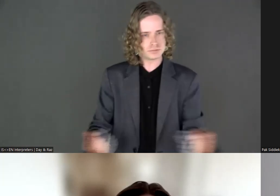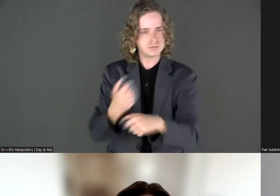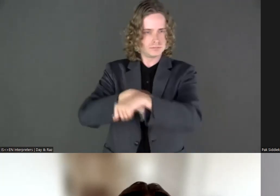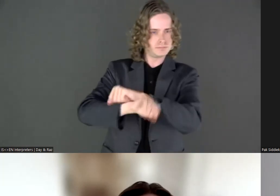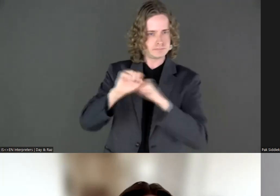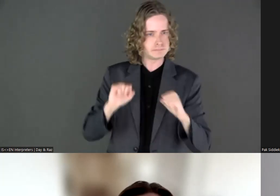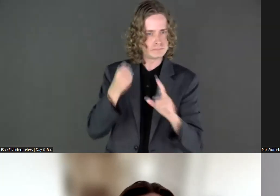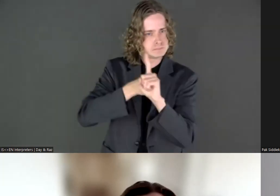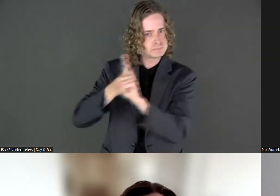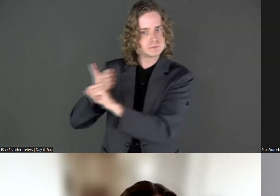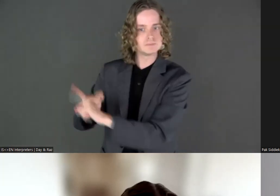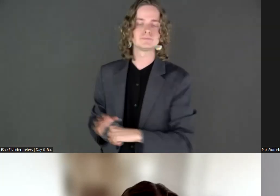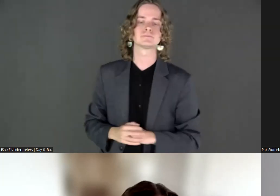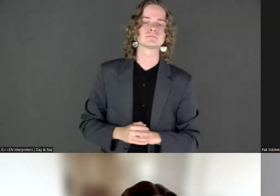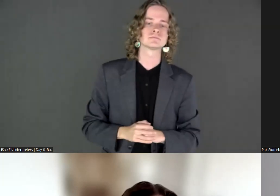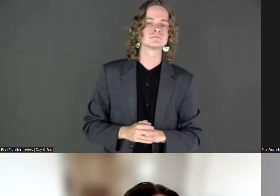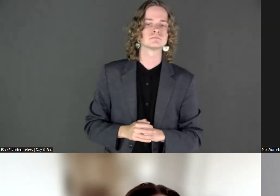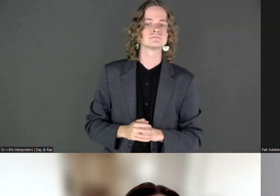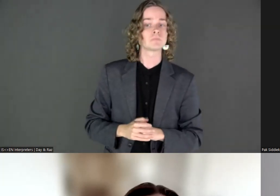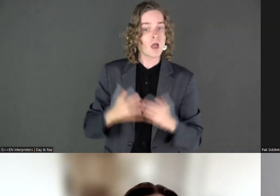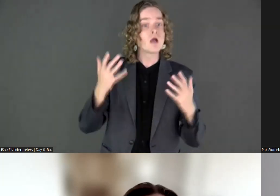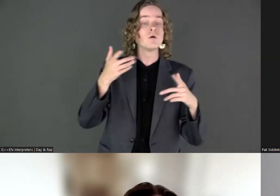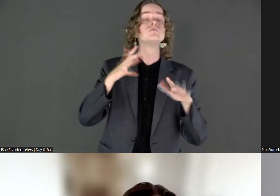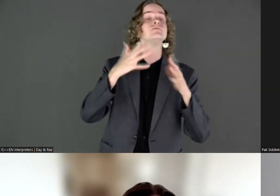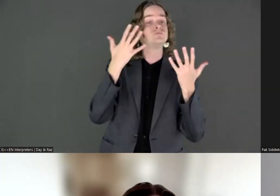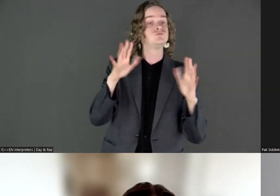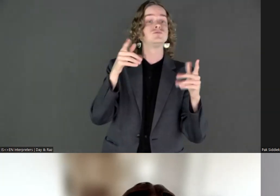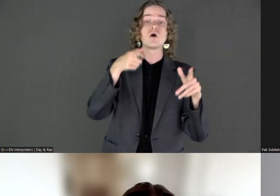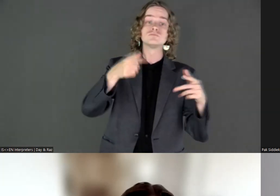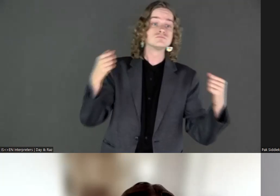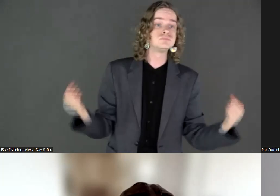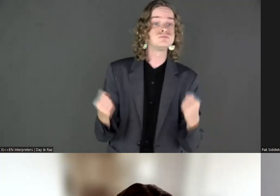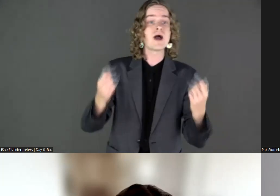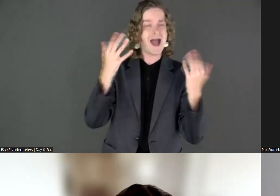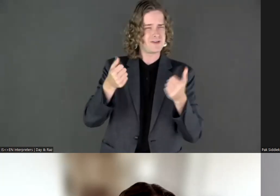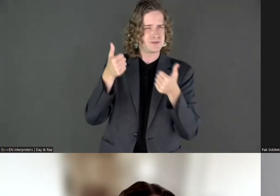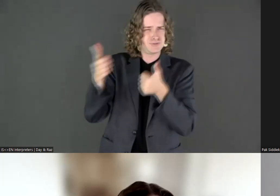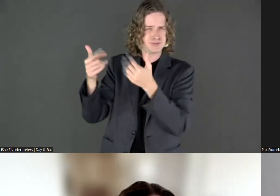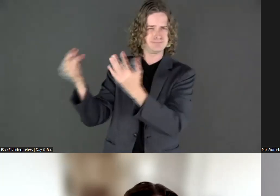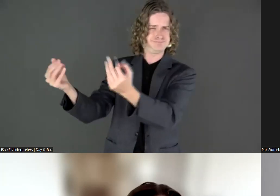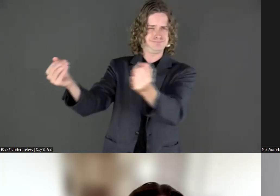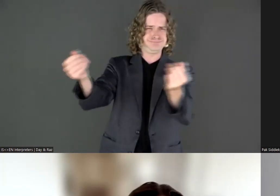that we can learn from to do this. One of the key messages that we started off with today with the